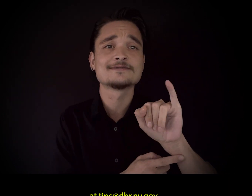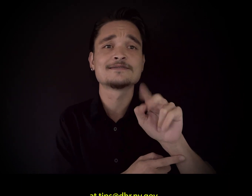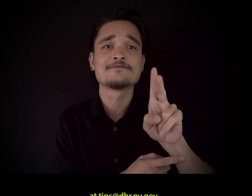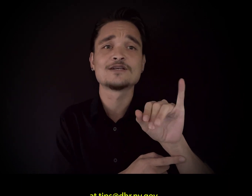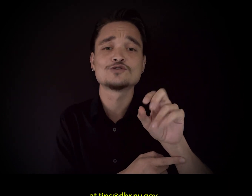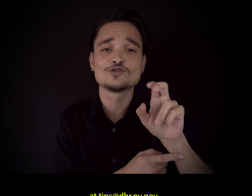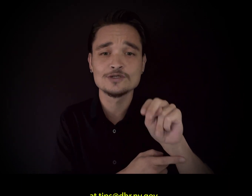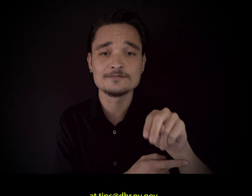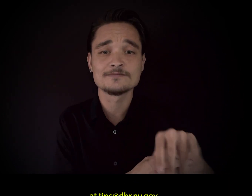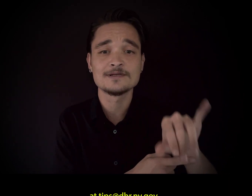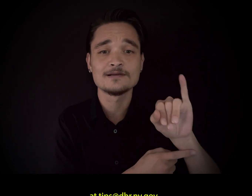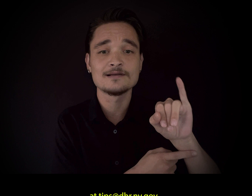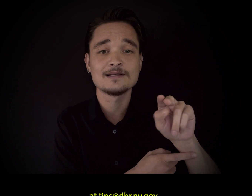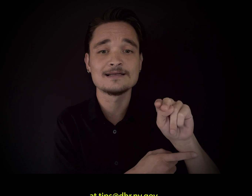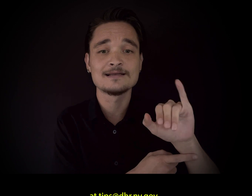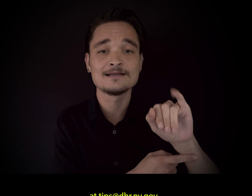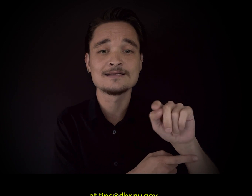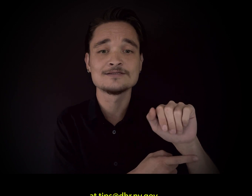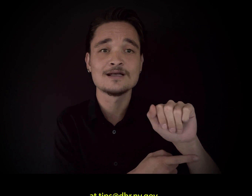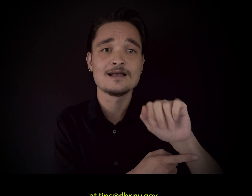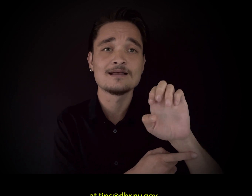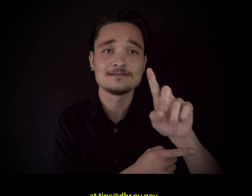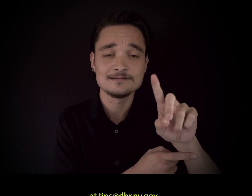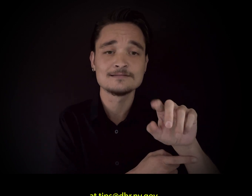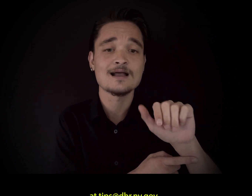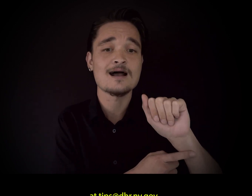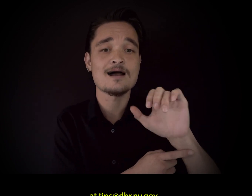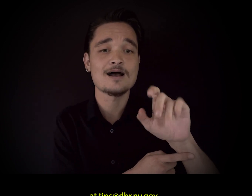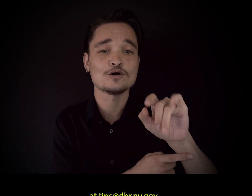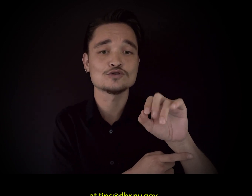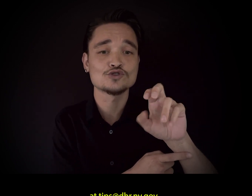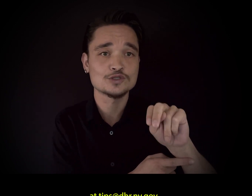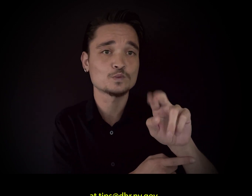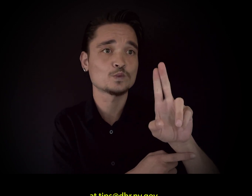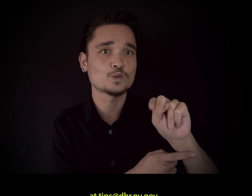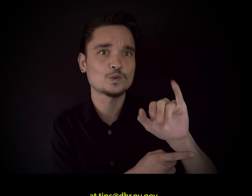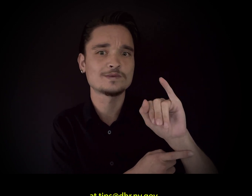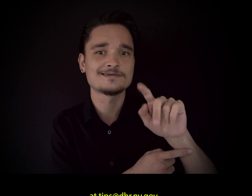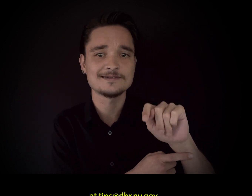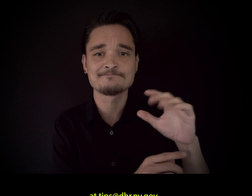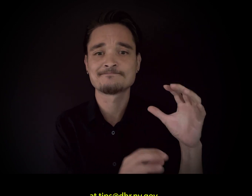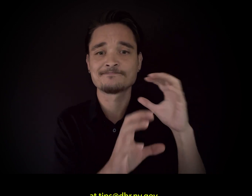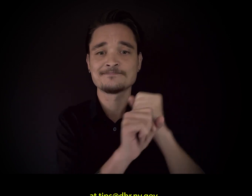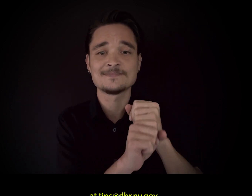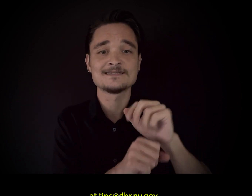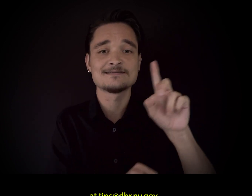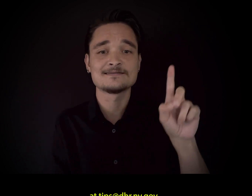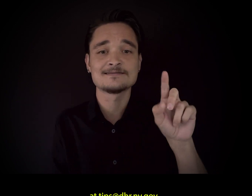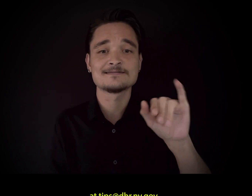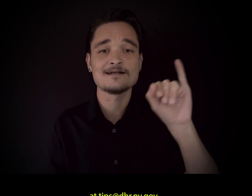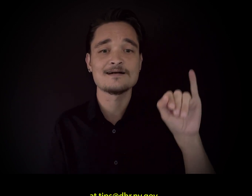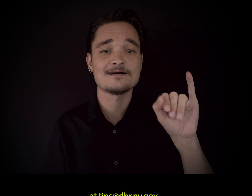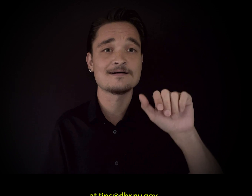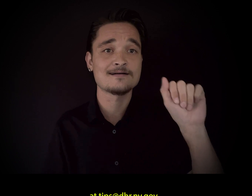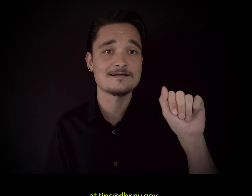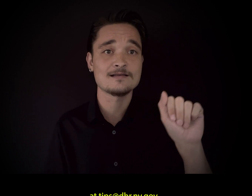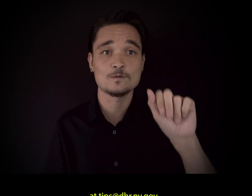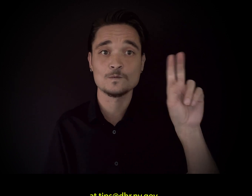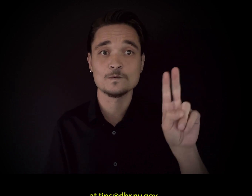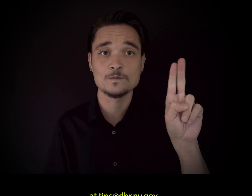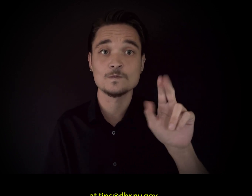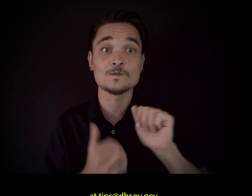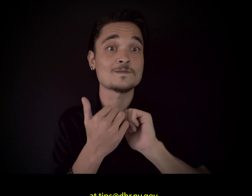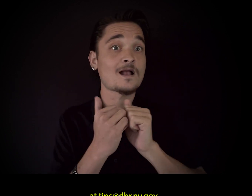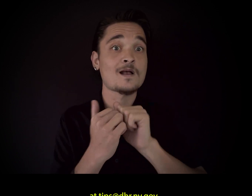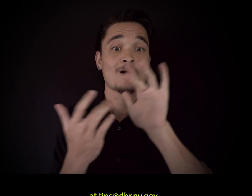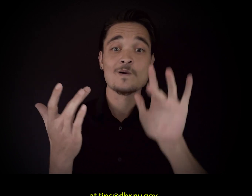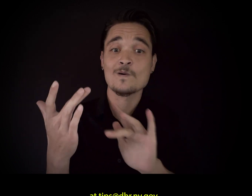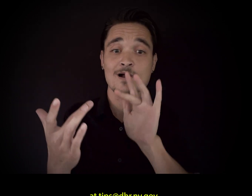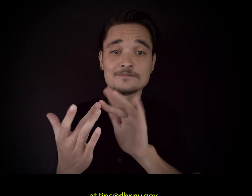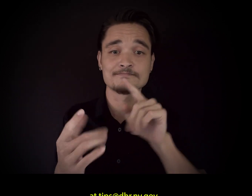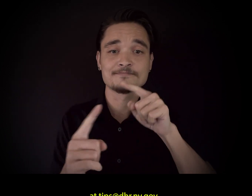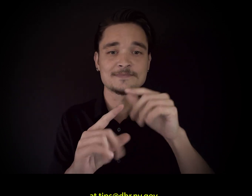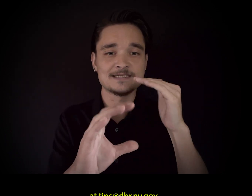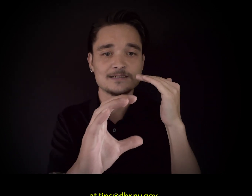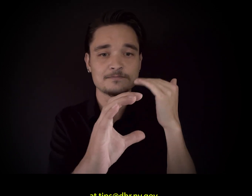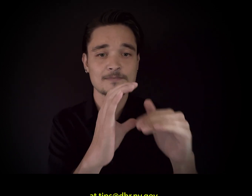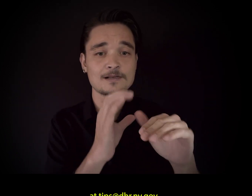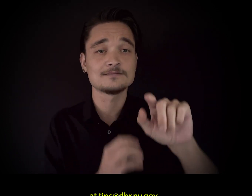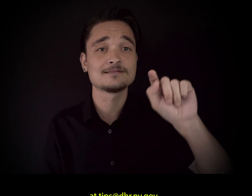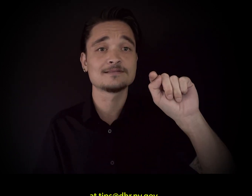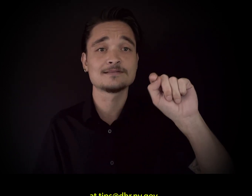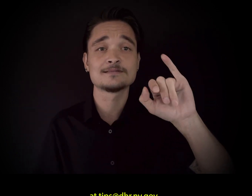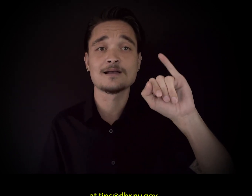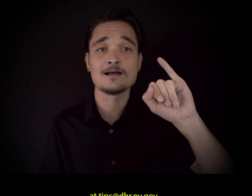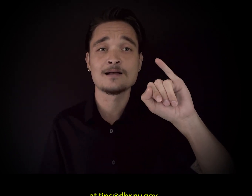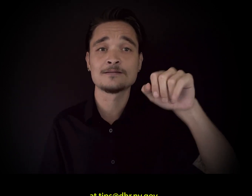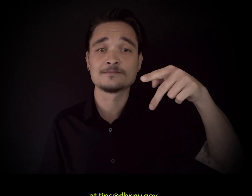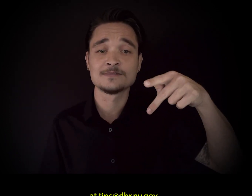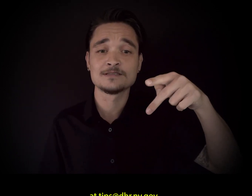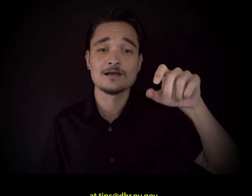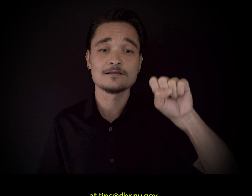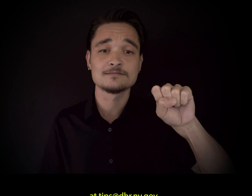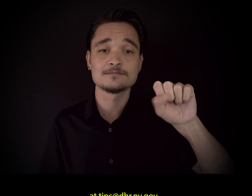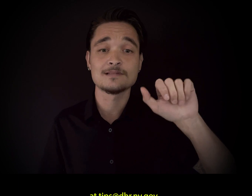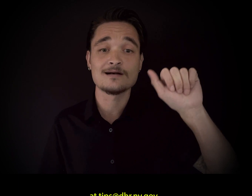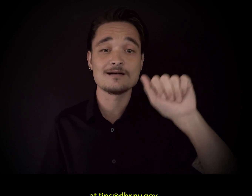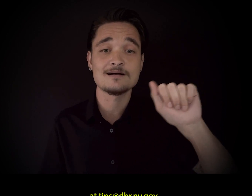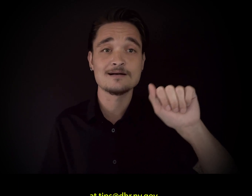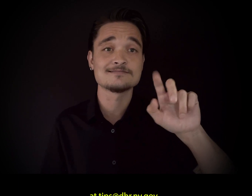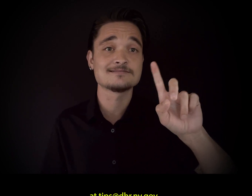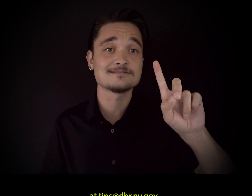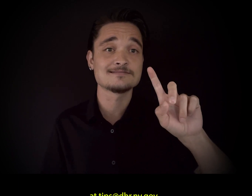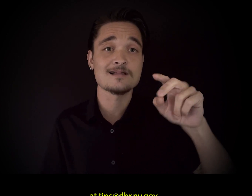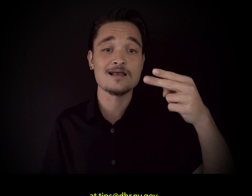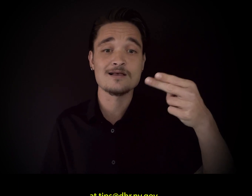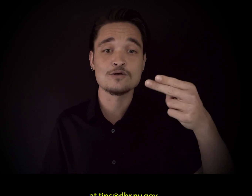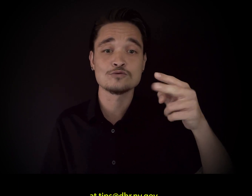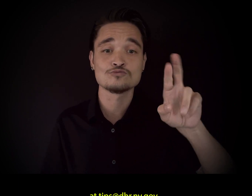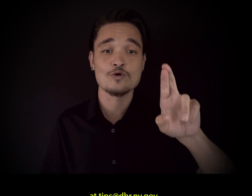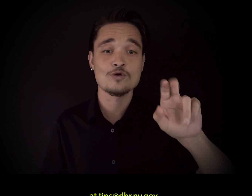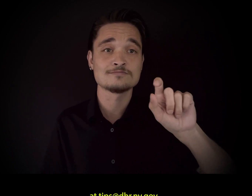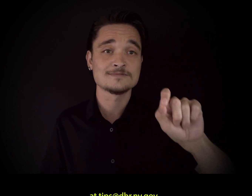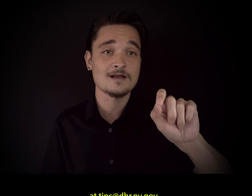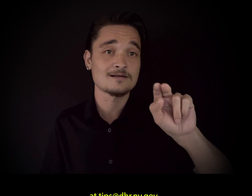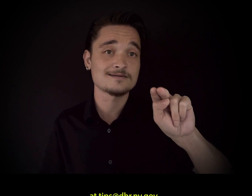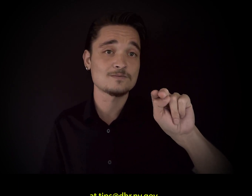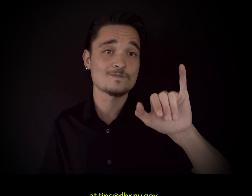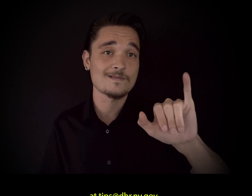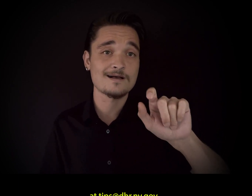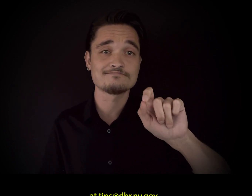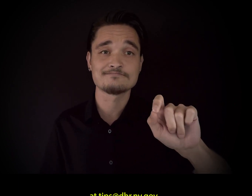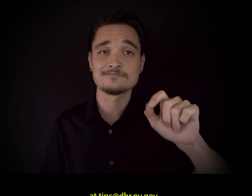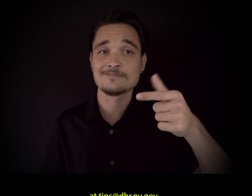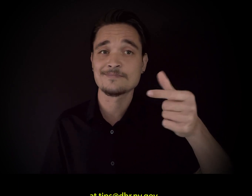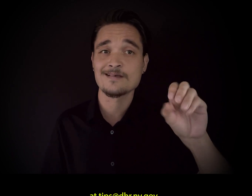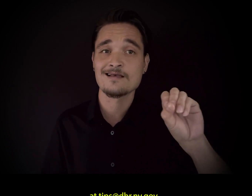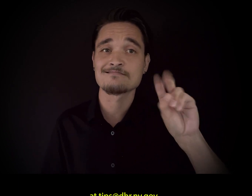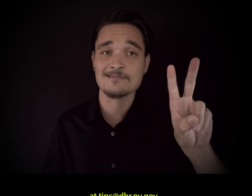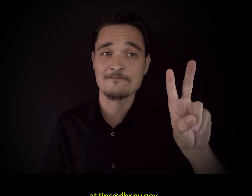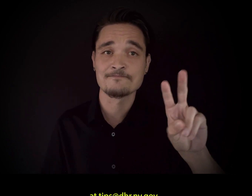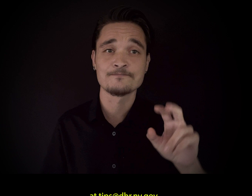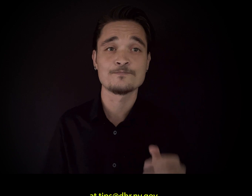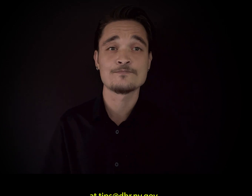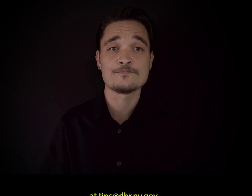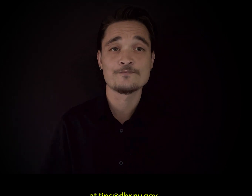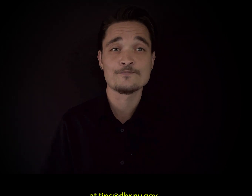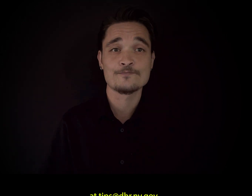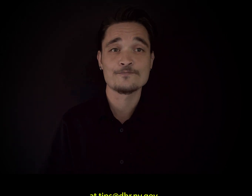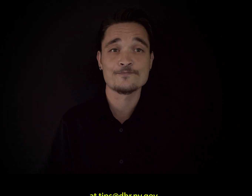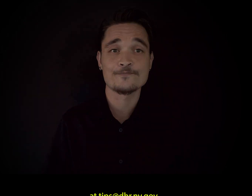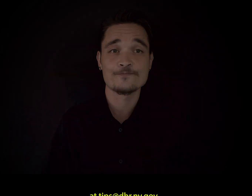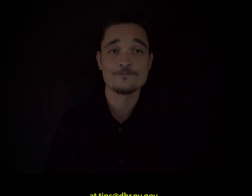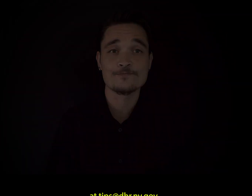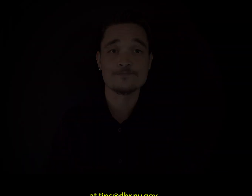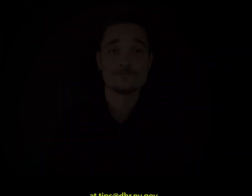at tips@dhr.ny.gov.